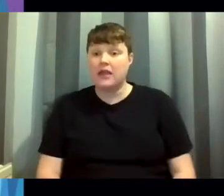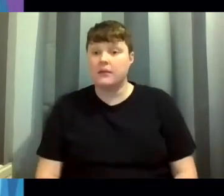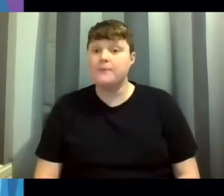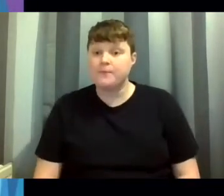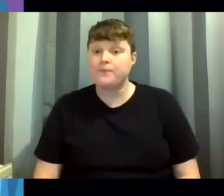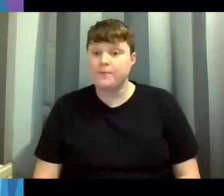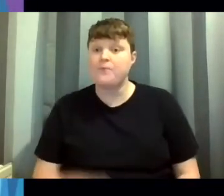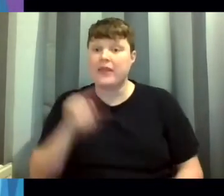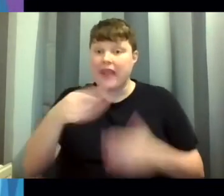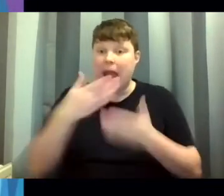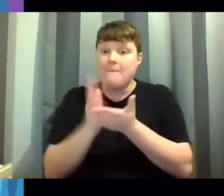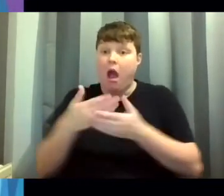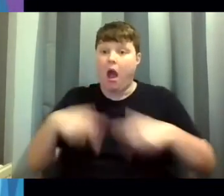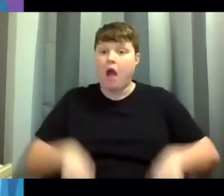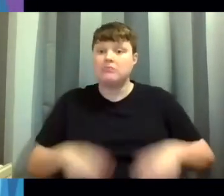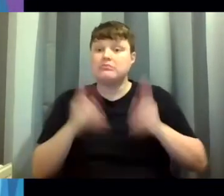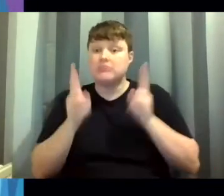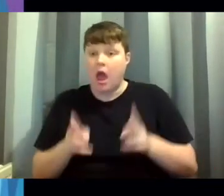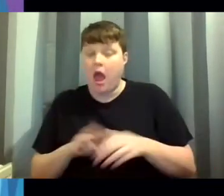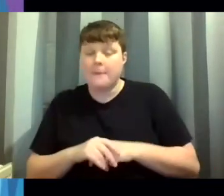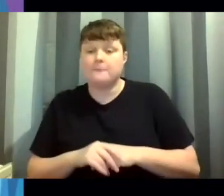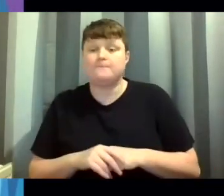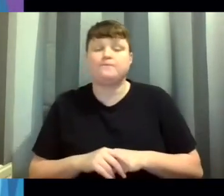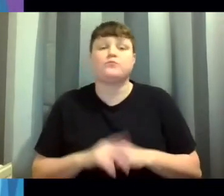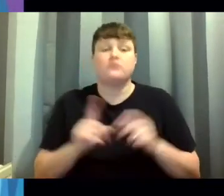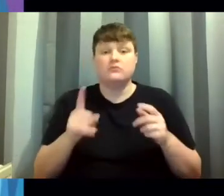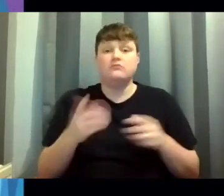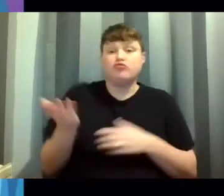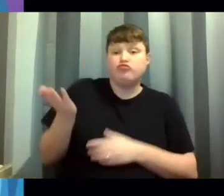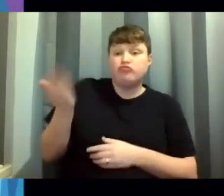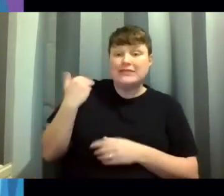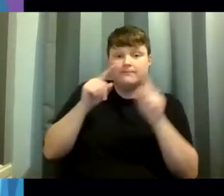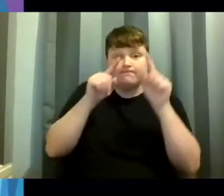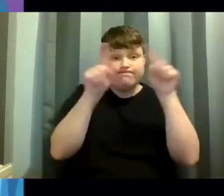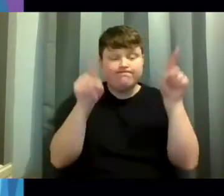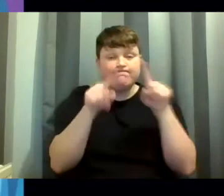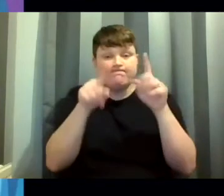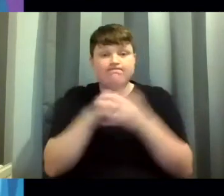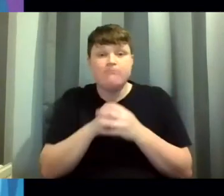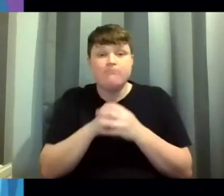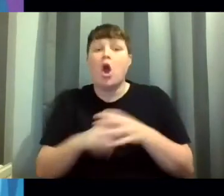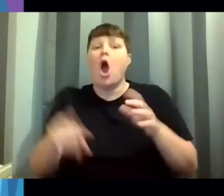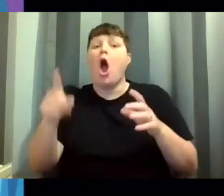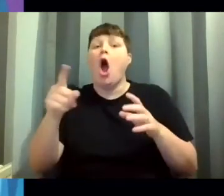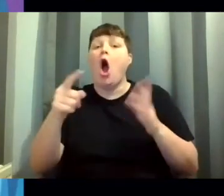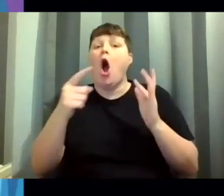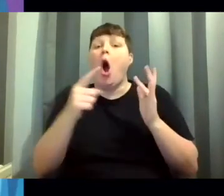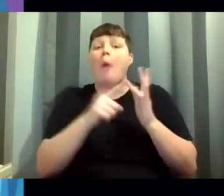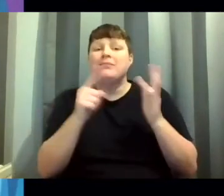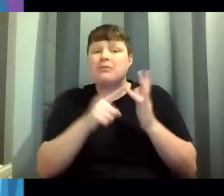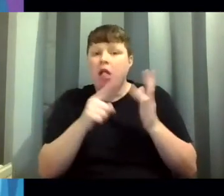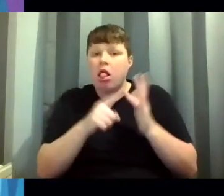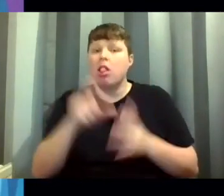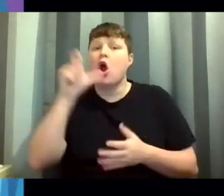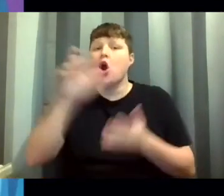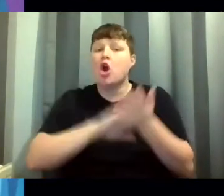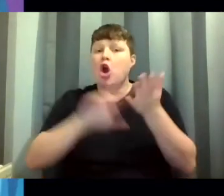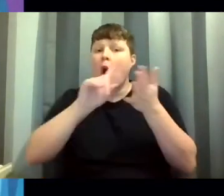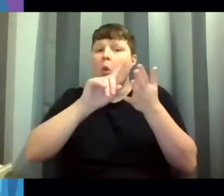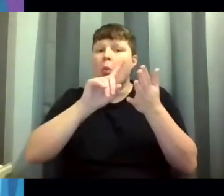Some other, more recent techniques include optical coherence tomography (which is a big word but,